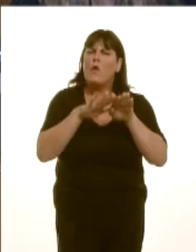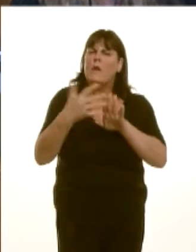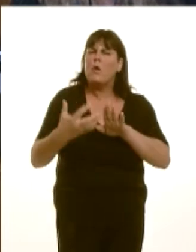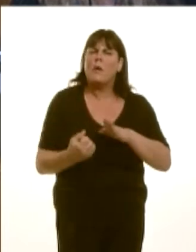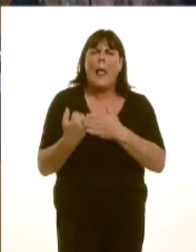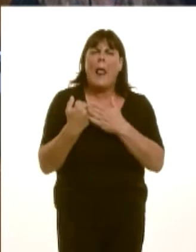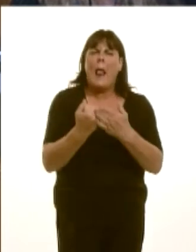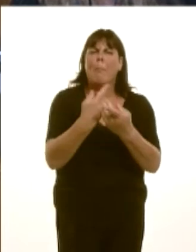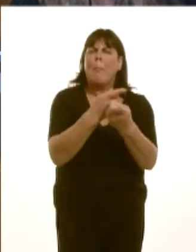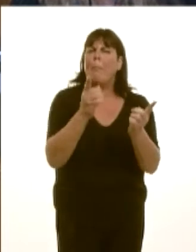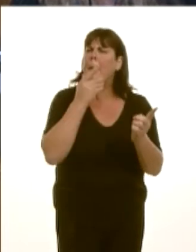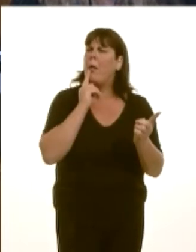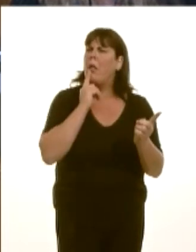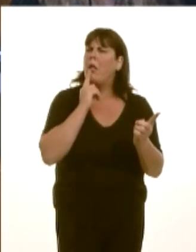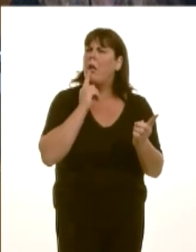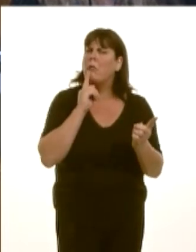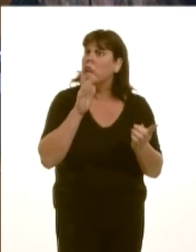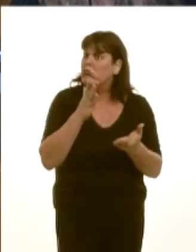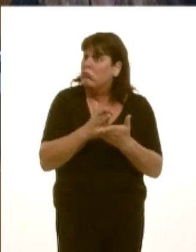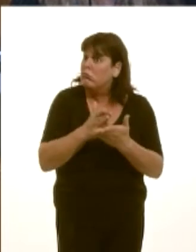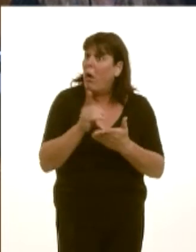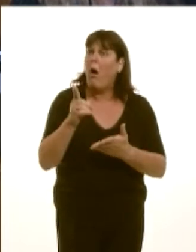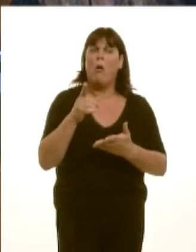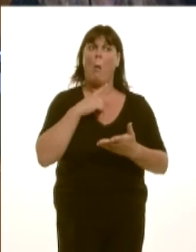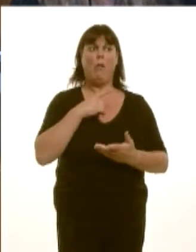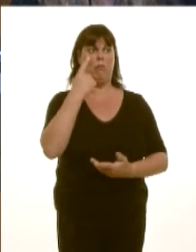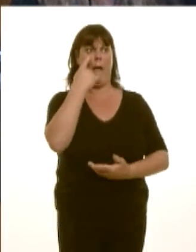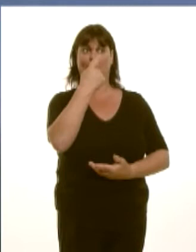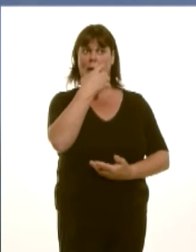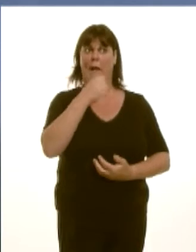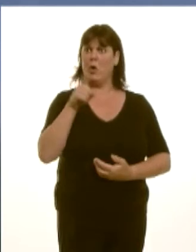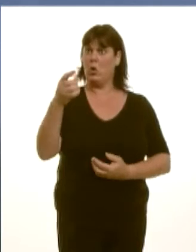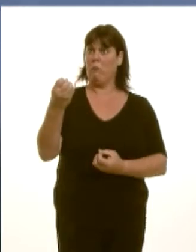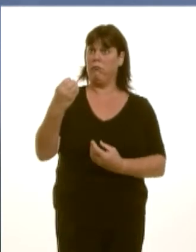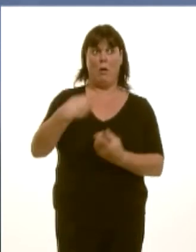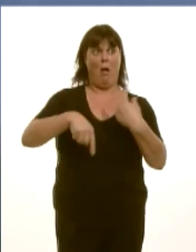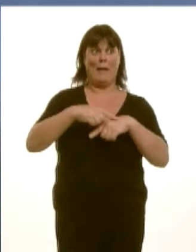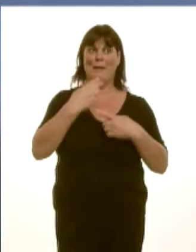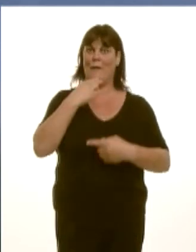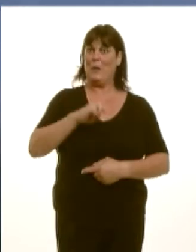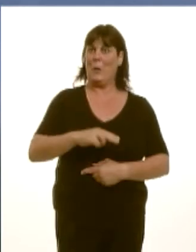We have that admission on record this afternoon. However, I can assure the Member for Monmouth that we will do all that we can in order to